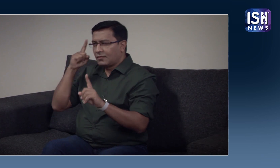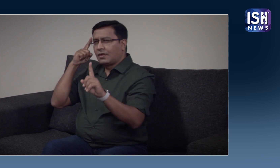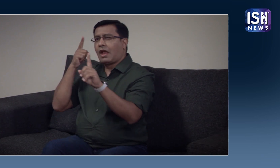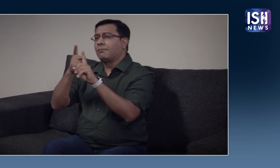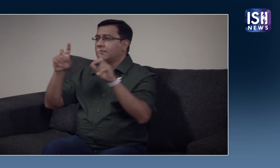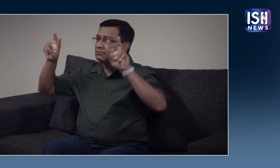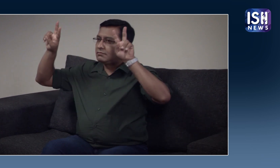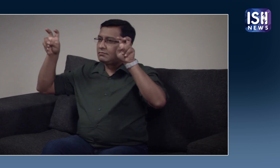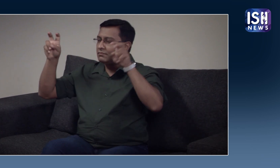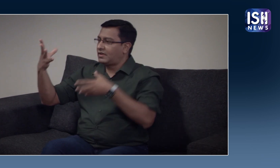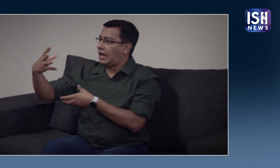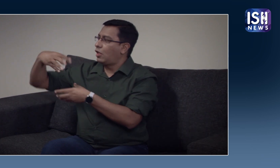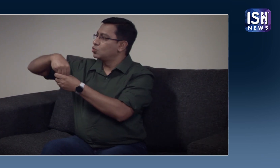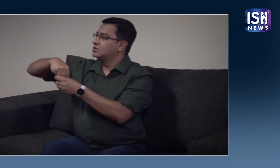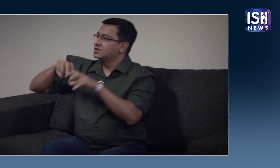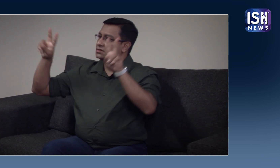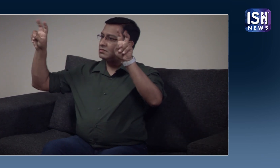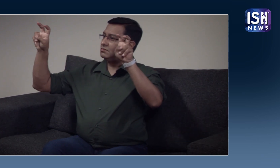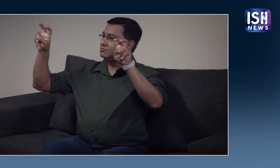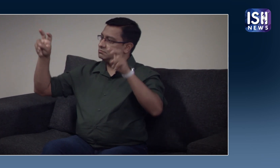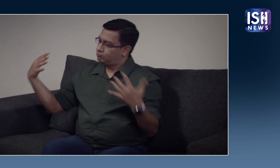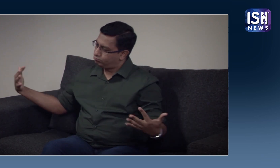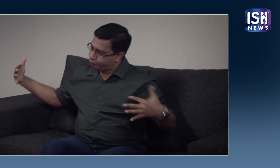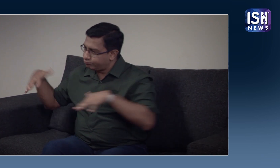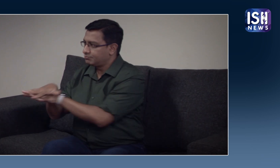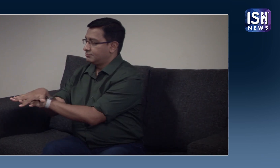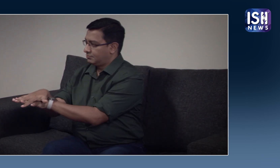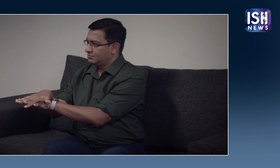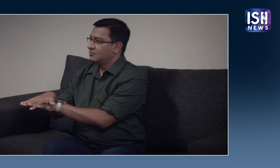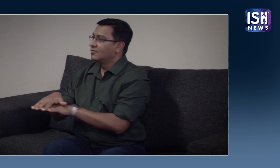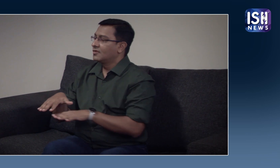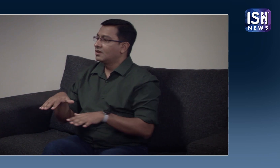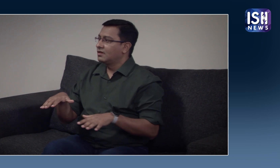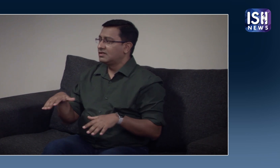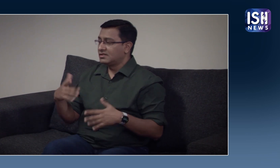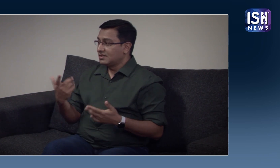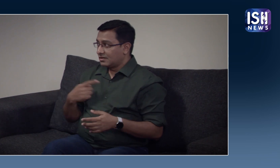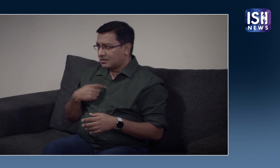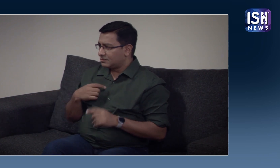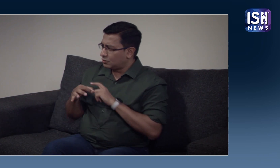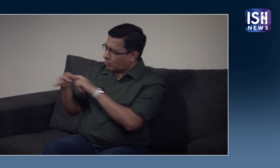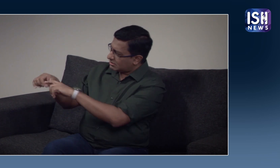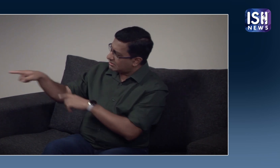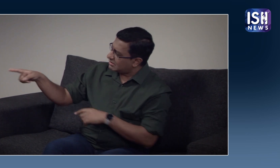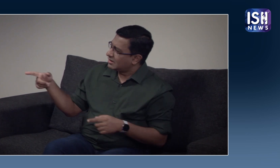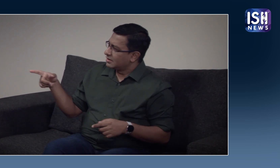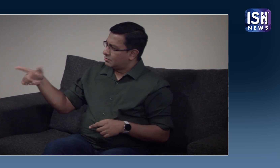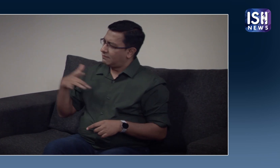with the objective of promoting the "Inclusion" of People with Disablities. So, my question to you is: